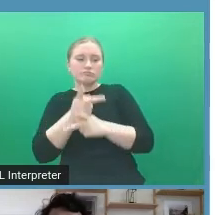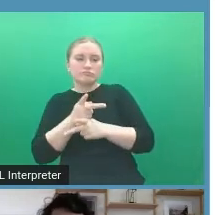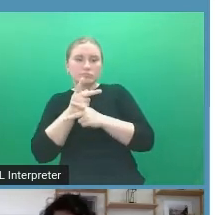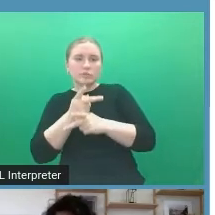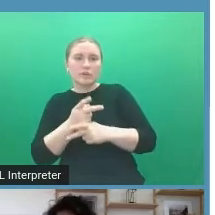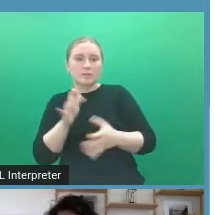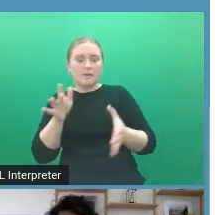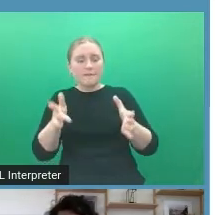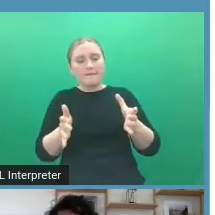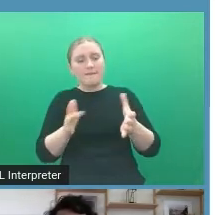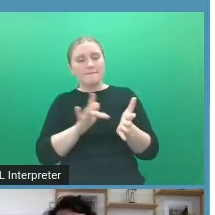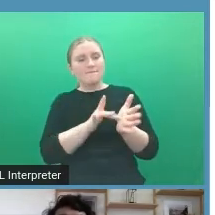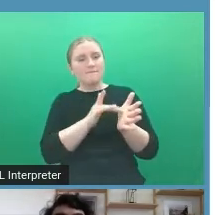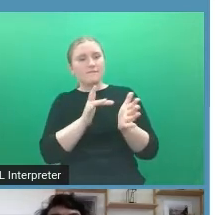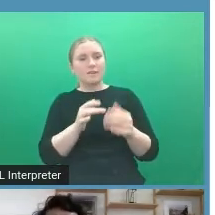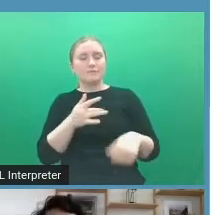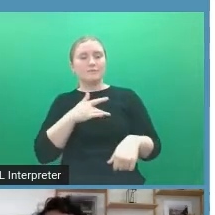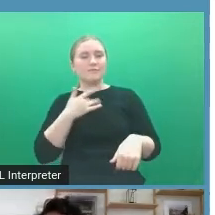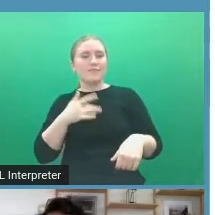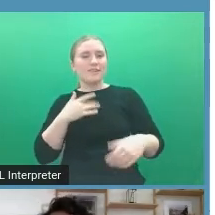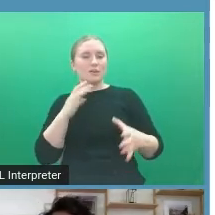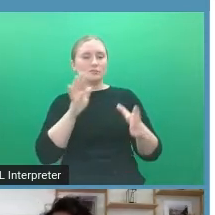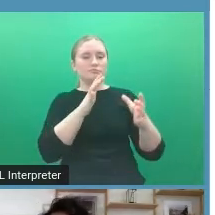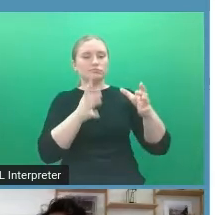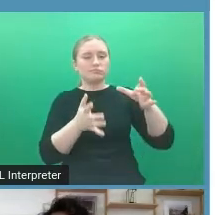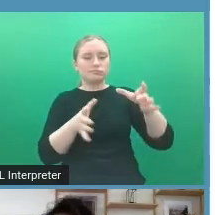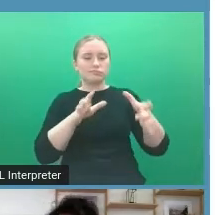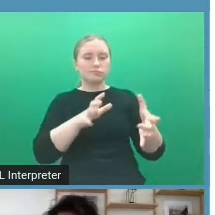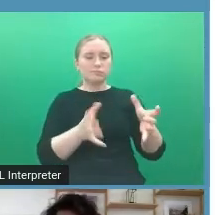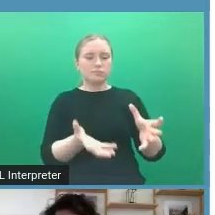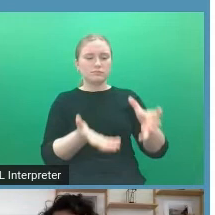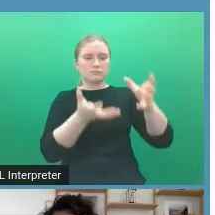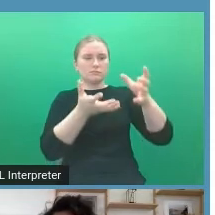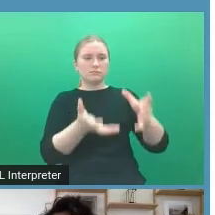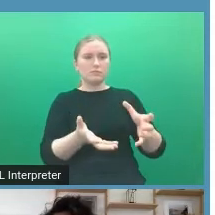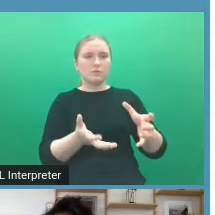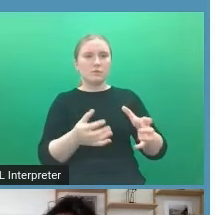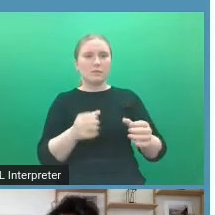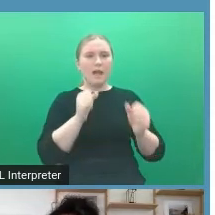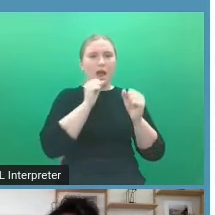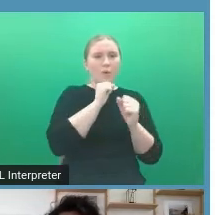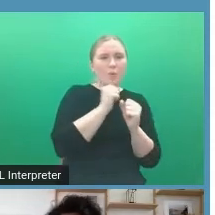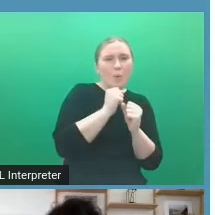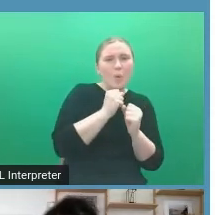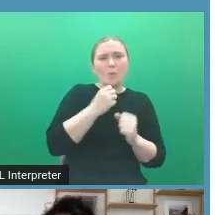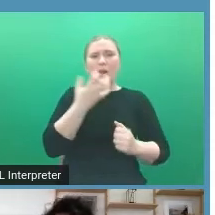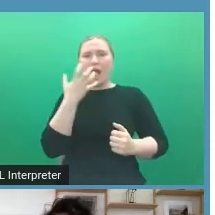How was the balance? How was the temperature right? Was it cold or warm to the touch?